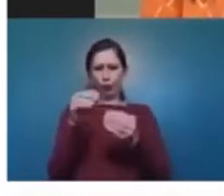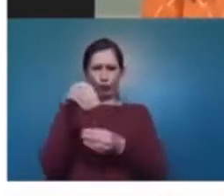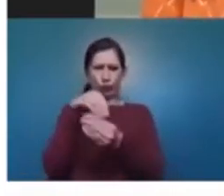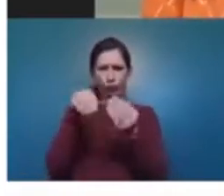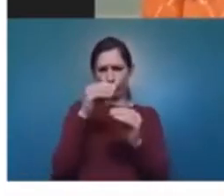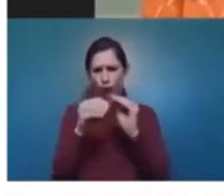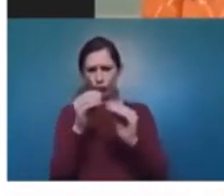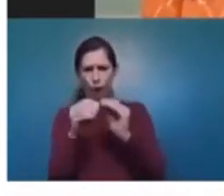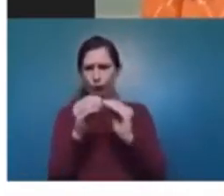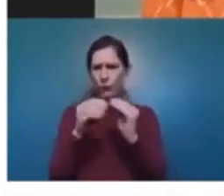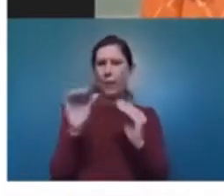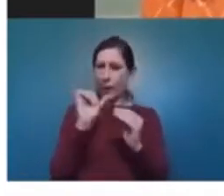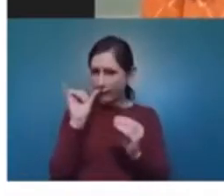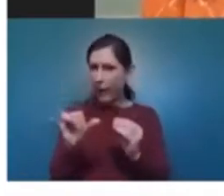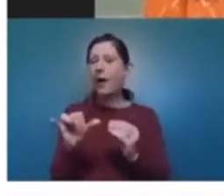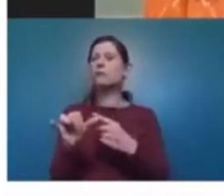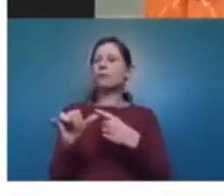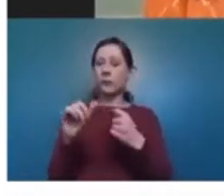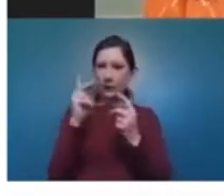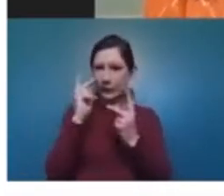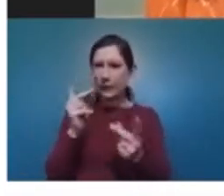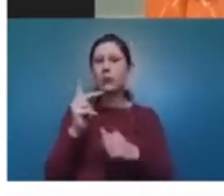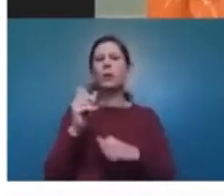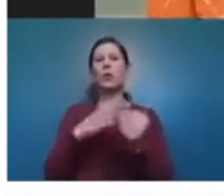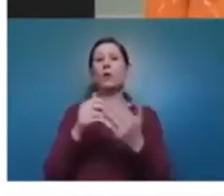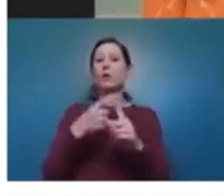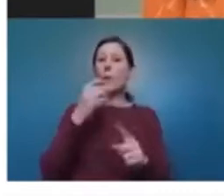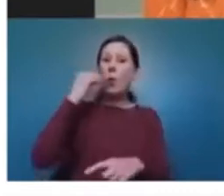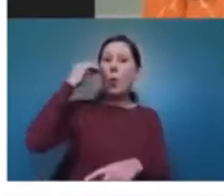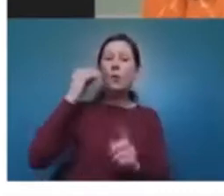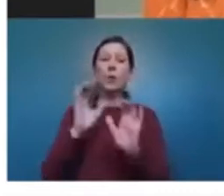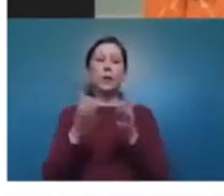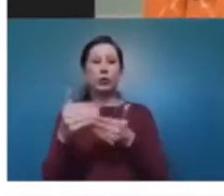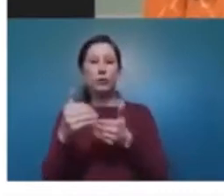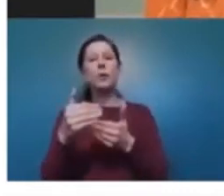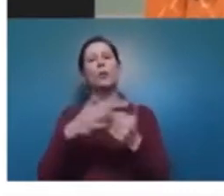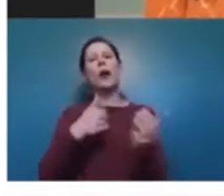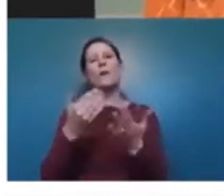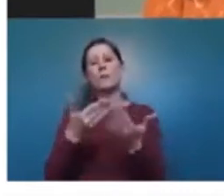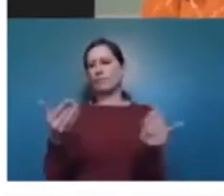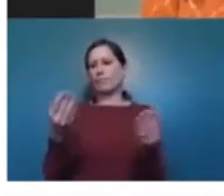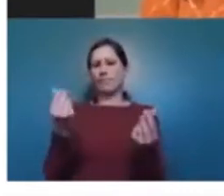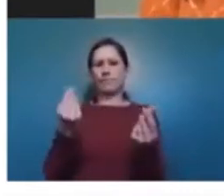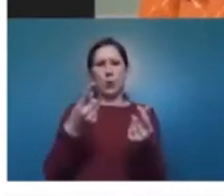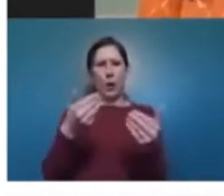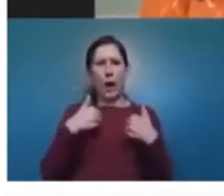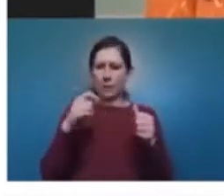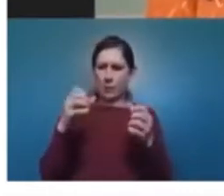that. Whether kids are tuning in from home or from classrooms, we can take whatever materials you have there and make things together.